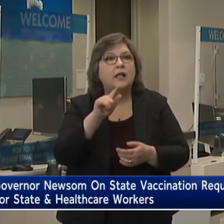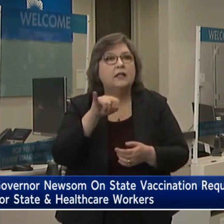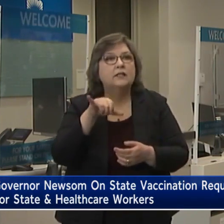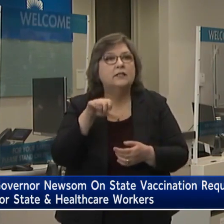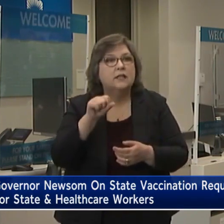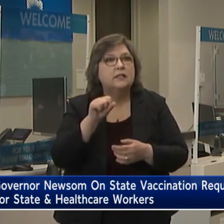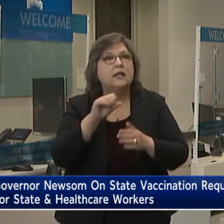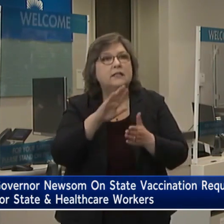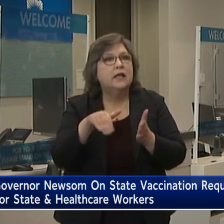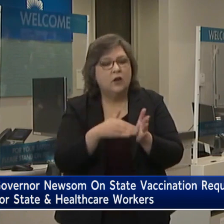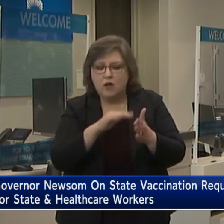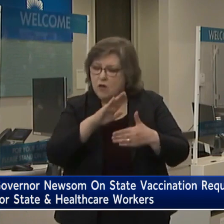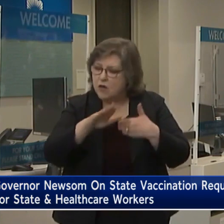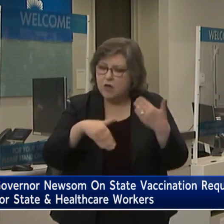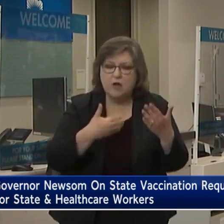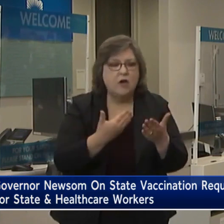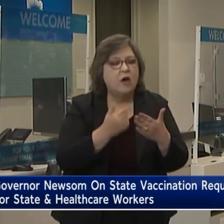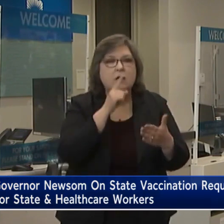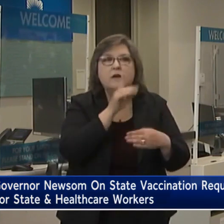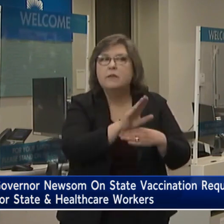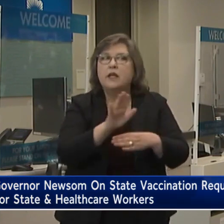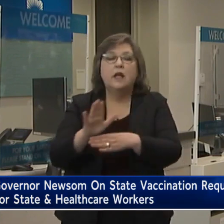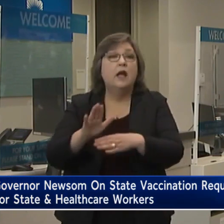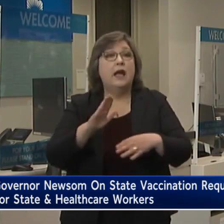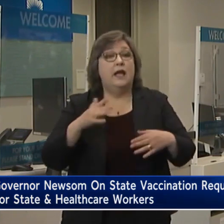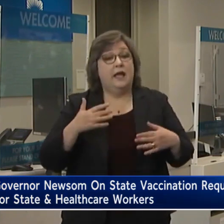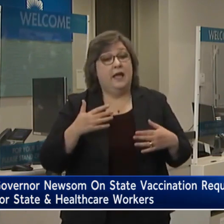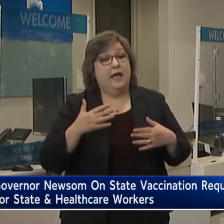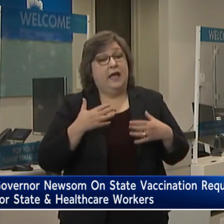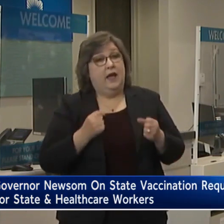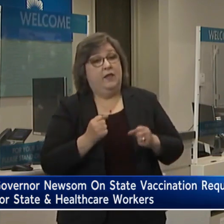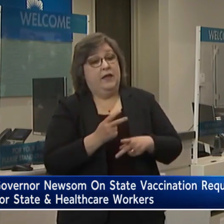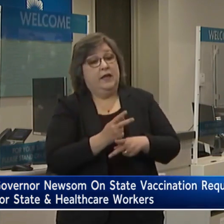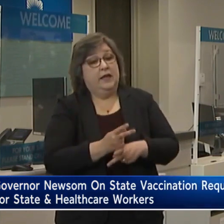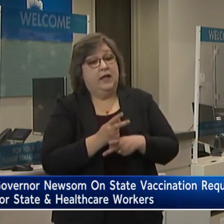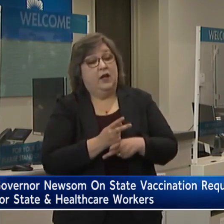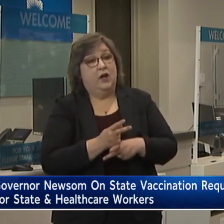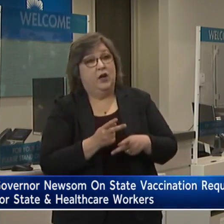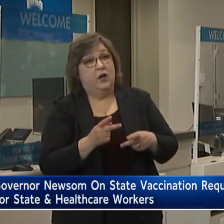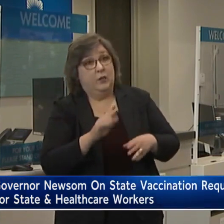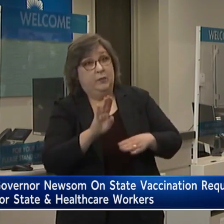DIALYSIS CLINICS, STEPNGPI UP, PRIVATE SECTOR CLINICS ARE COMMITTING TO THE SAME.